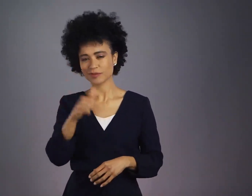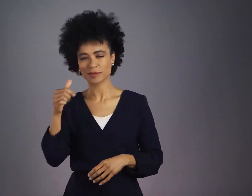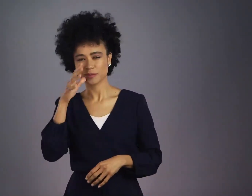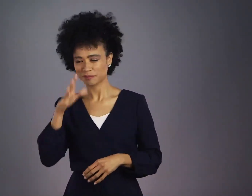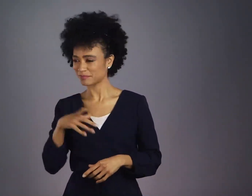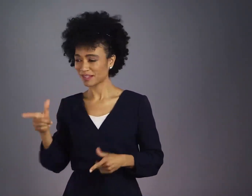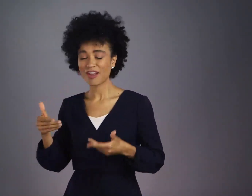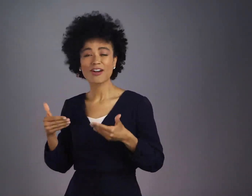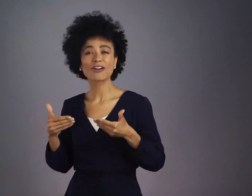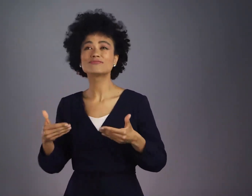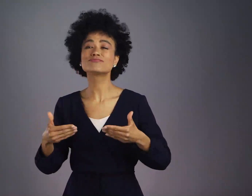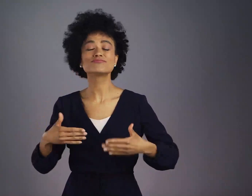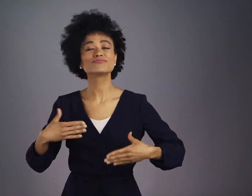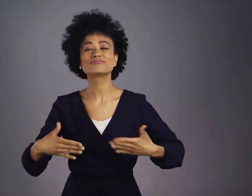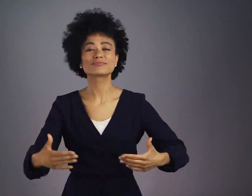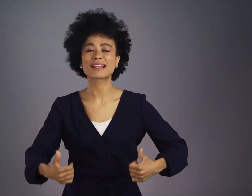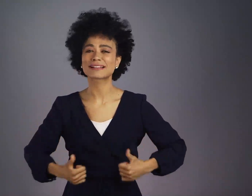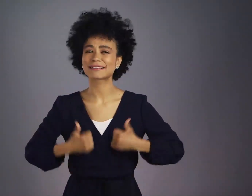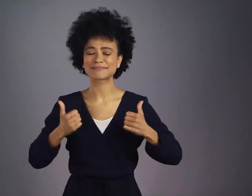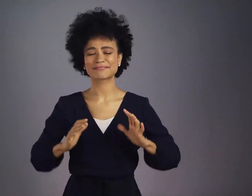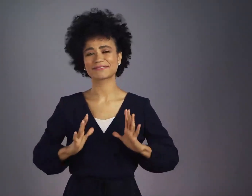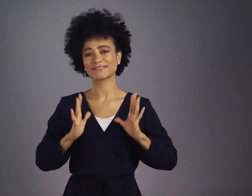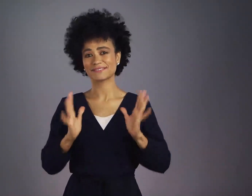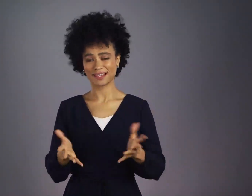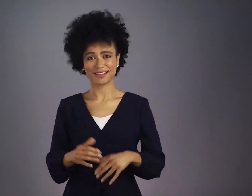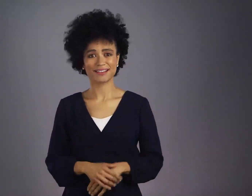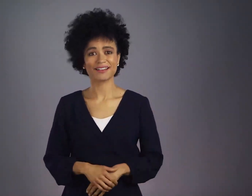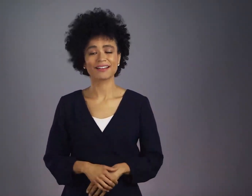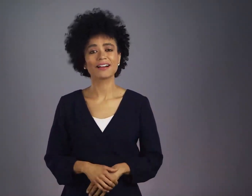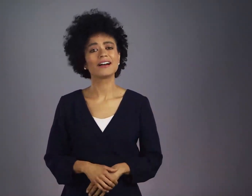We know women who are unafraid, even happy under these conditions.